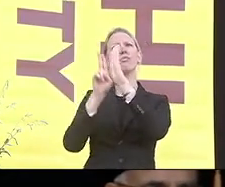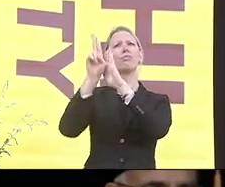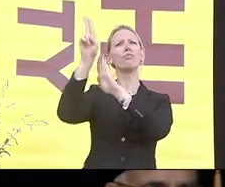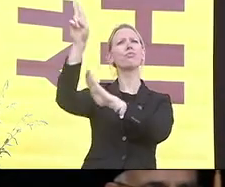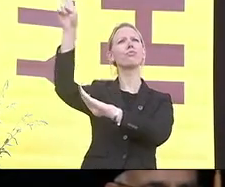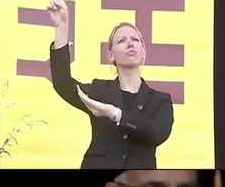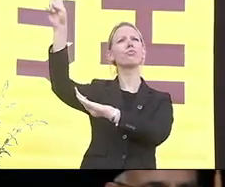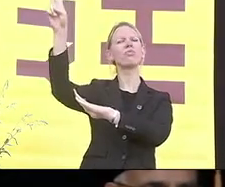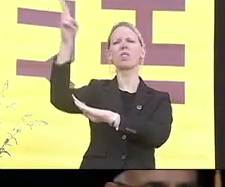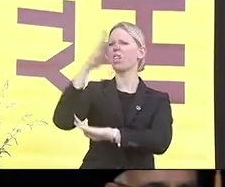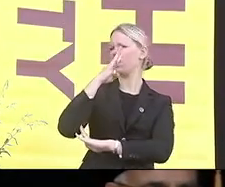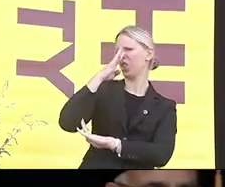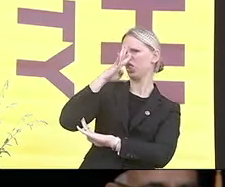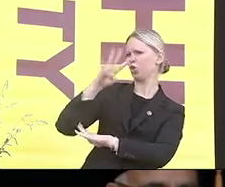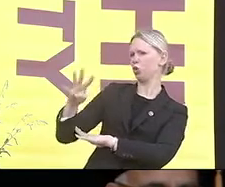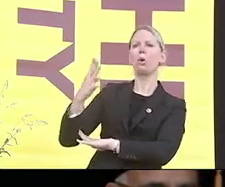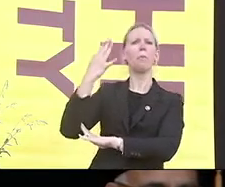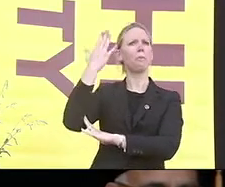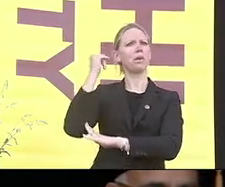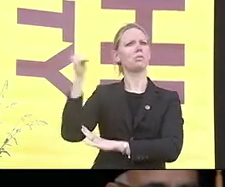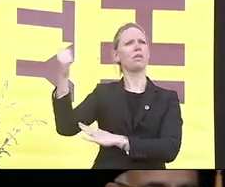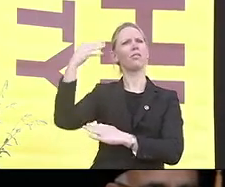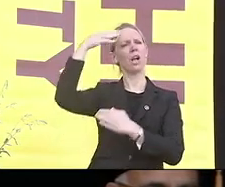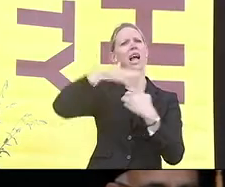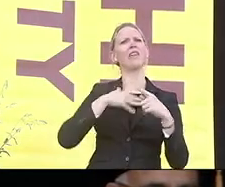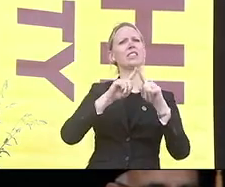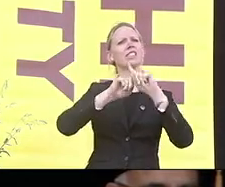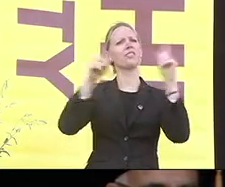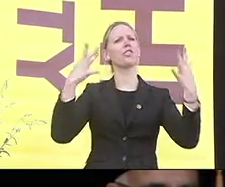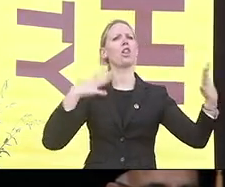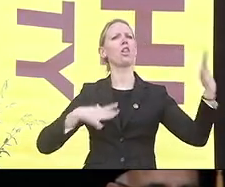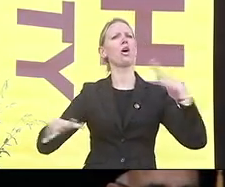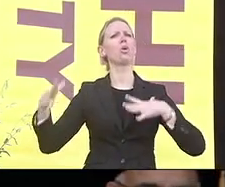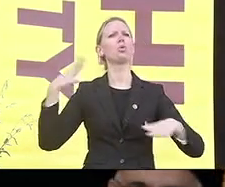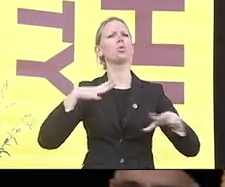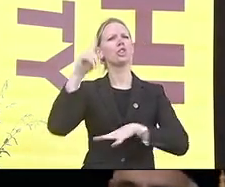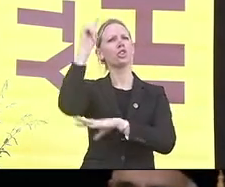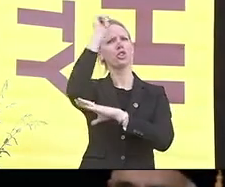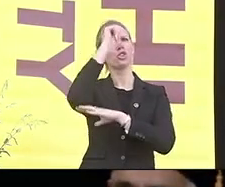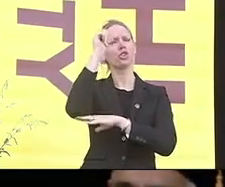ignored because he wears traditional Turkish clothing. Years later, he makes